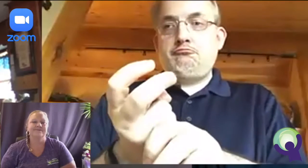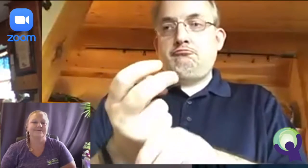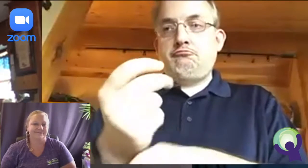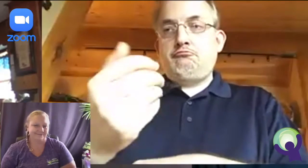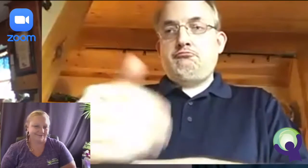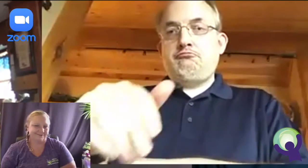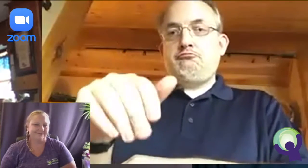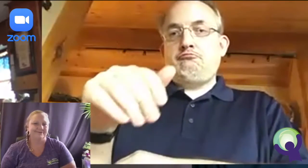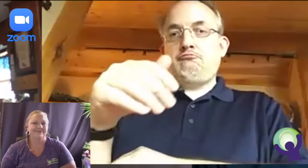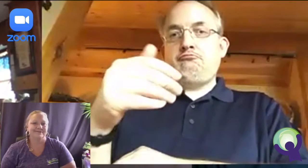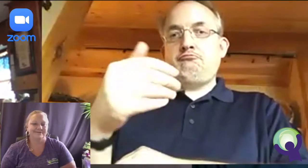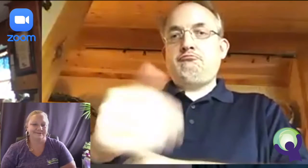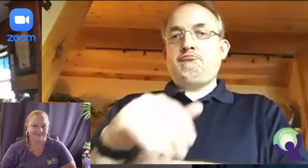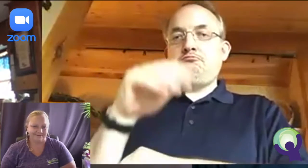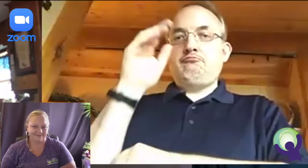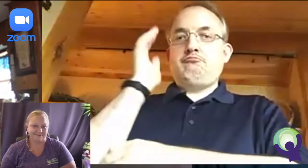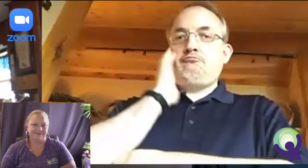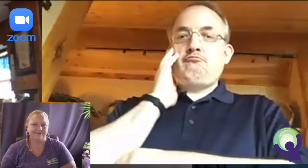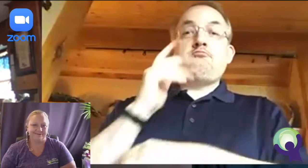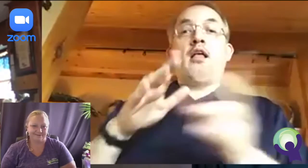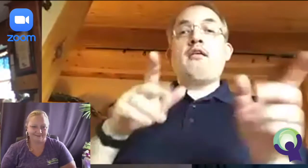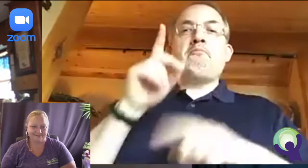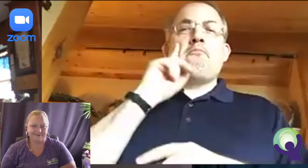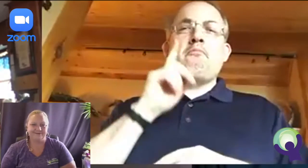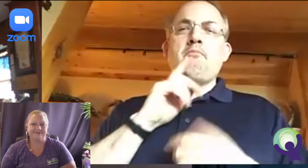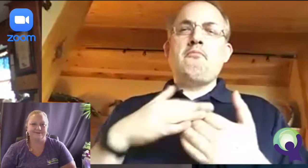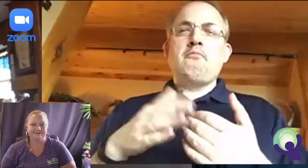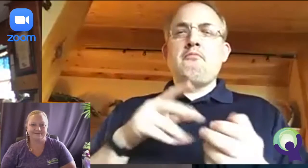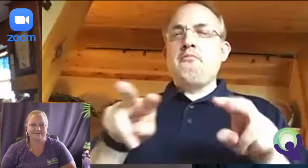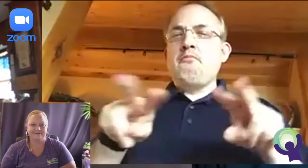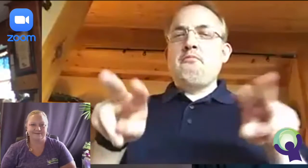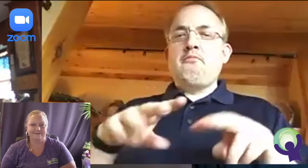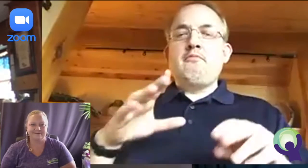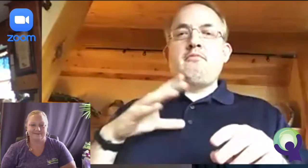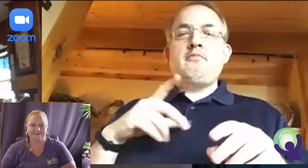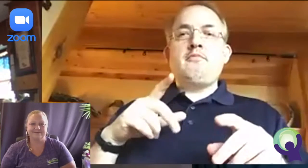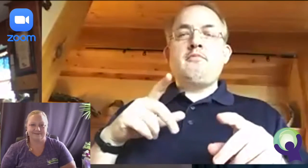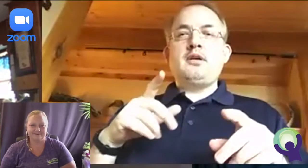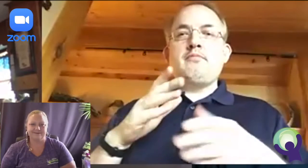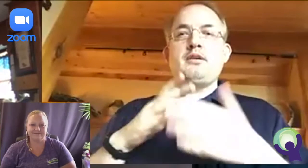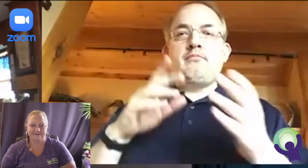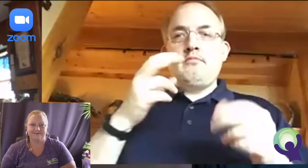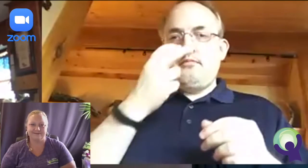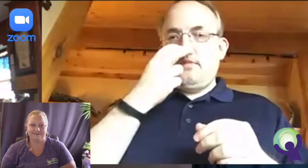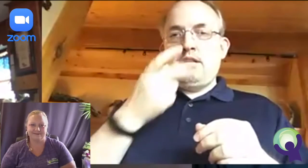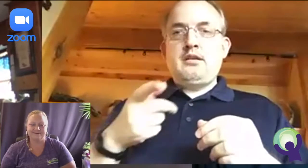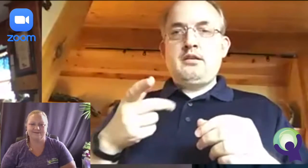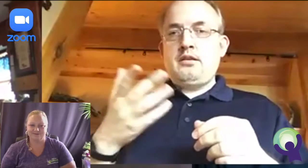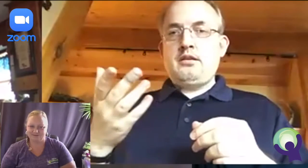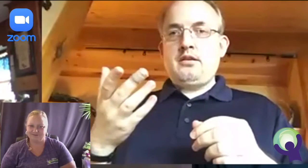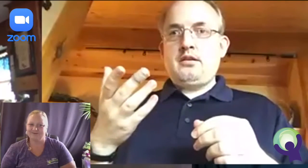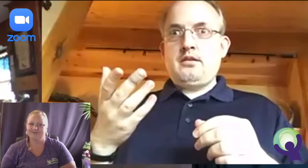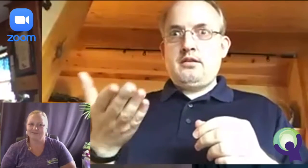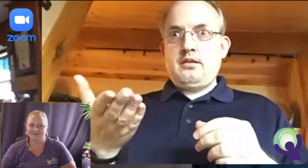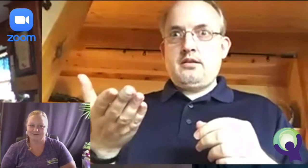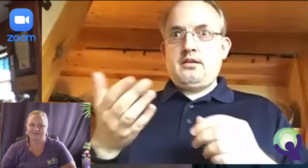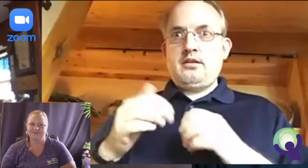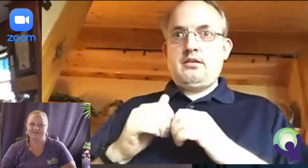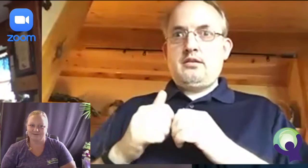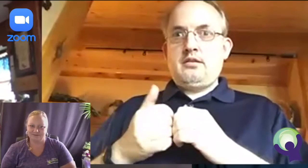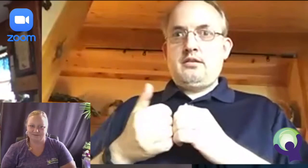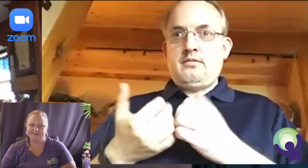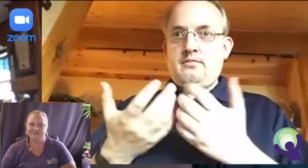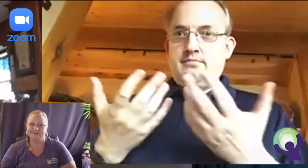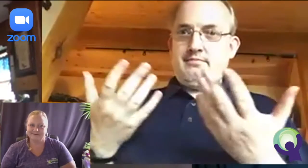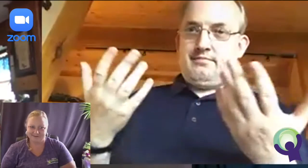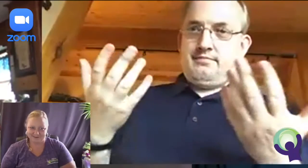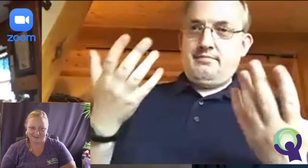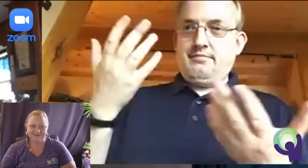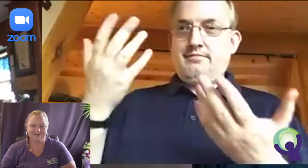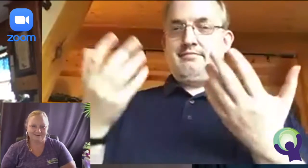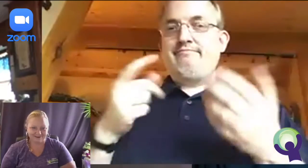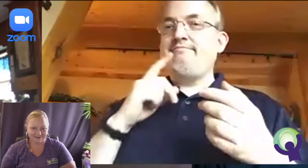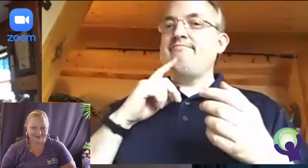with virtual work and virtual learning it's been a journey, not only with just communication,